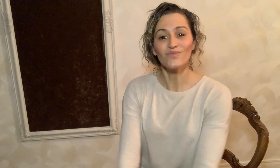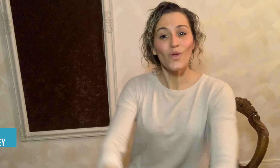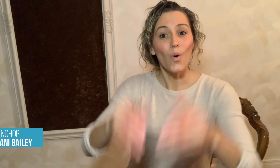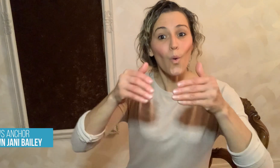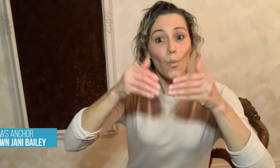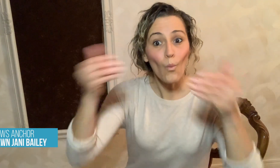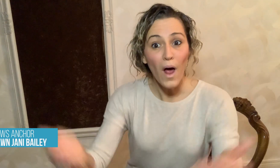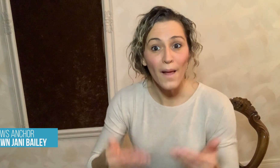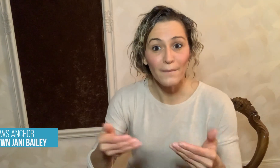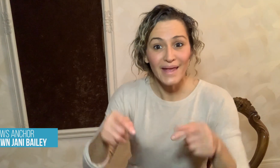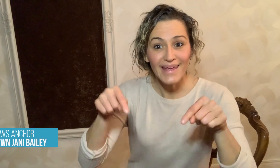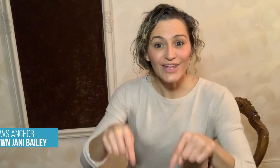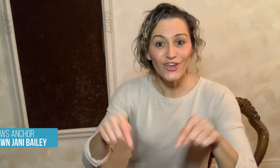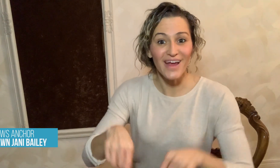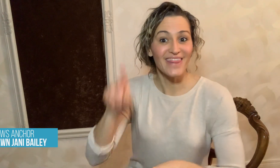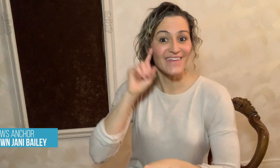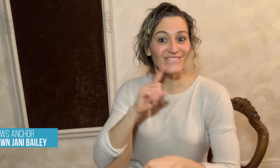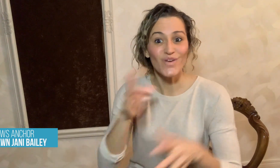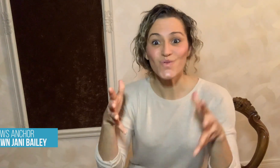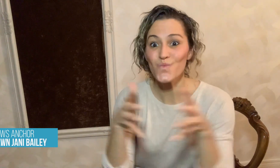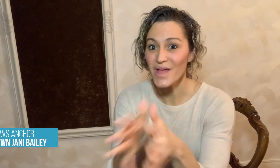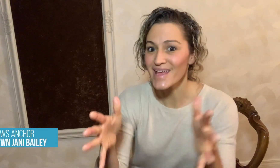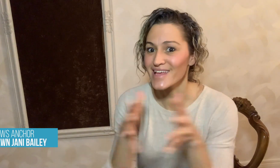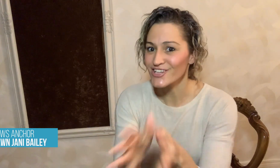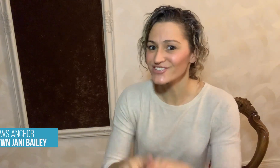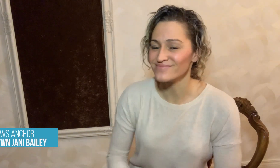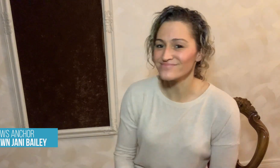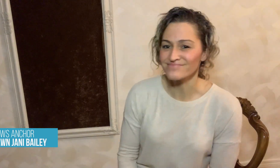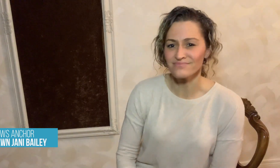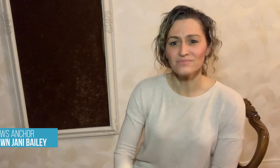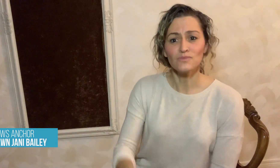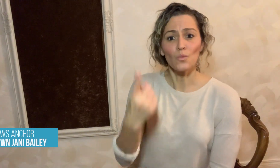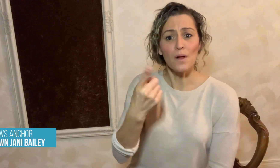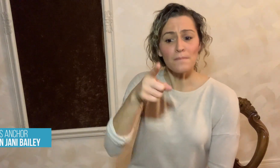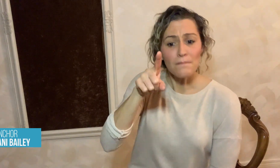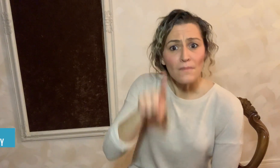[Dawn]: Welcome to DeafWire!